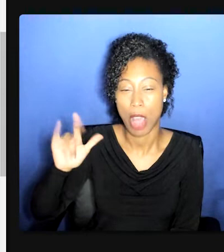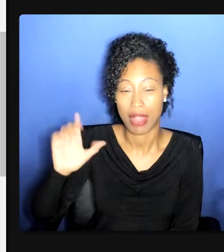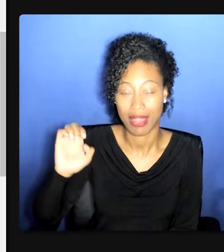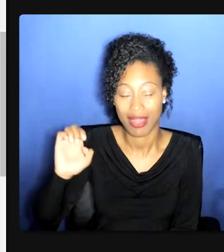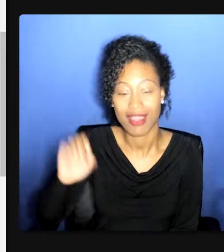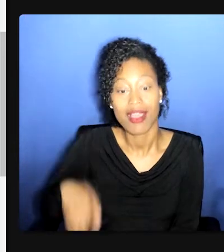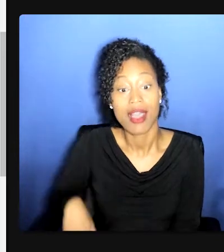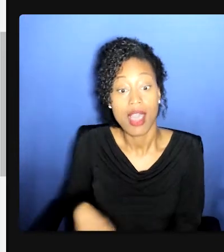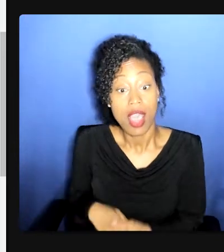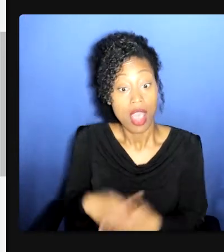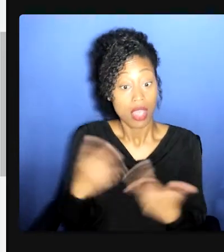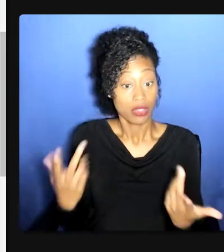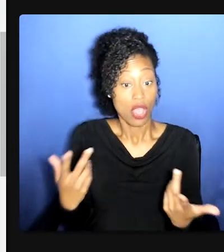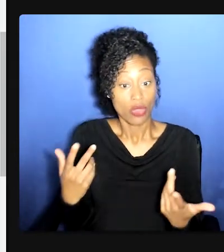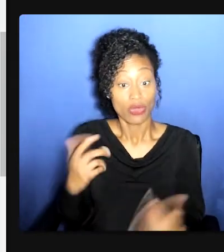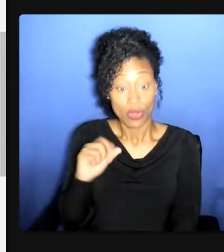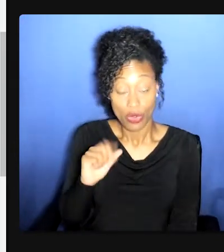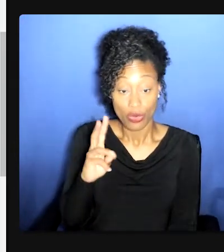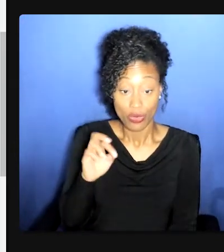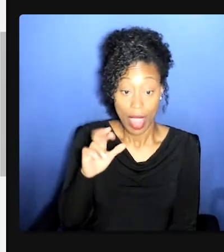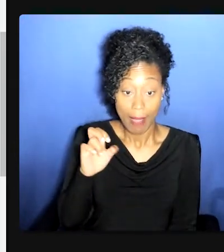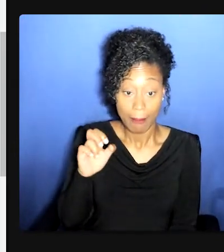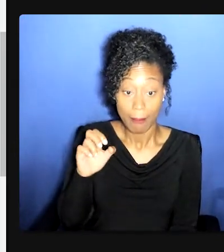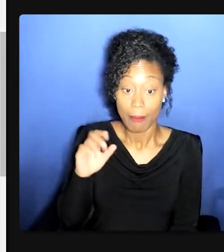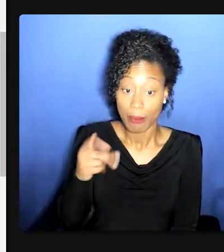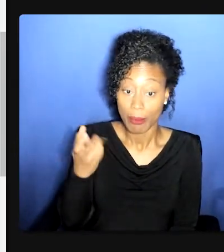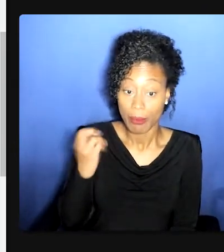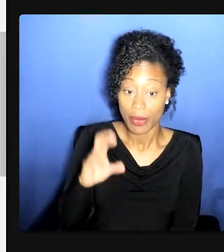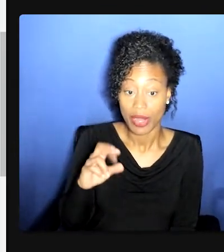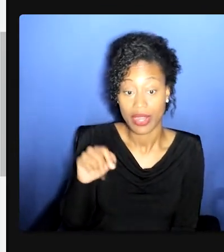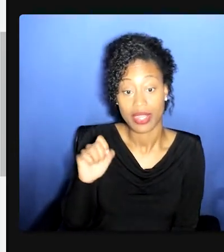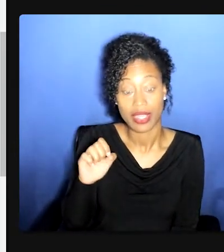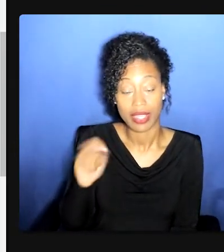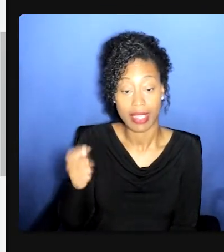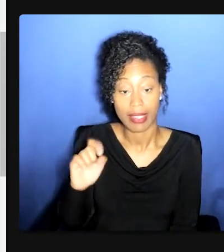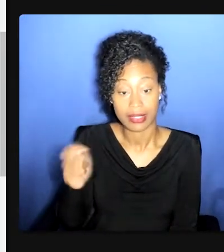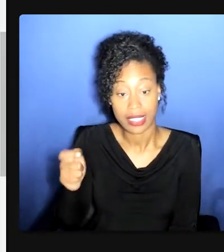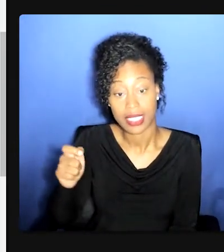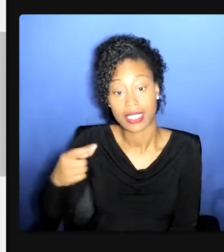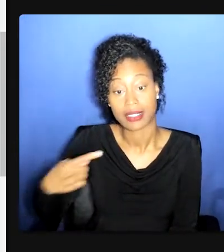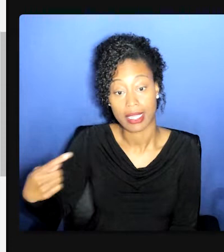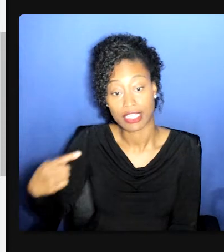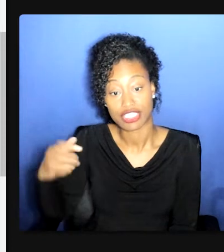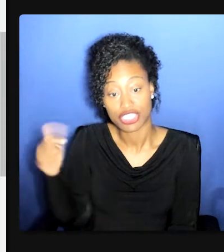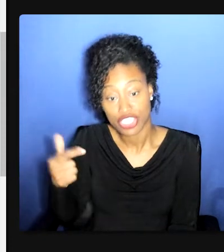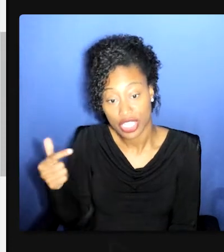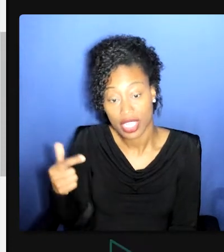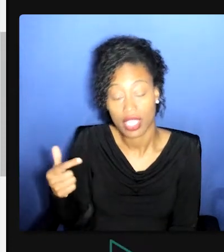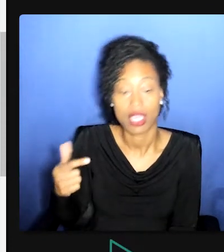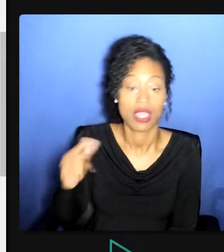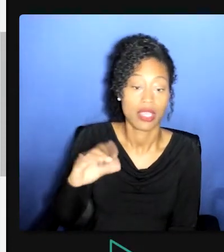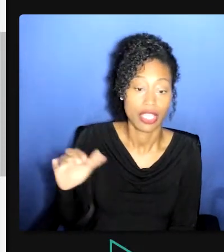is wrapper.exe-gfakegame.exe arg1 arg2.